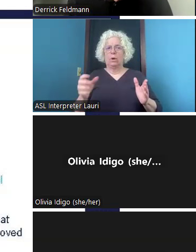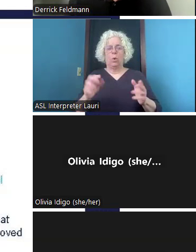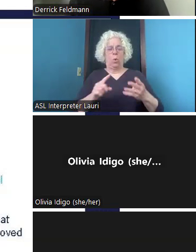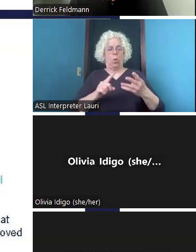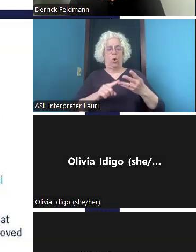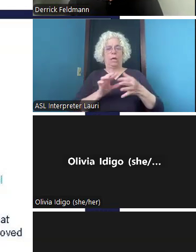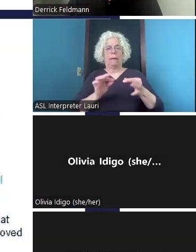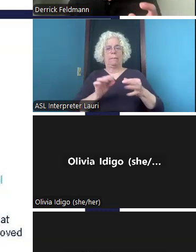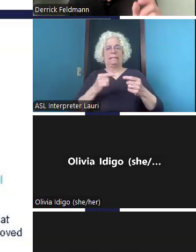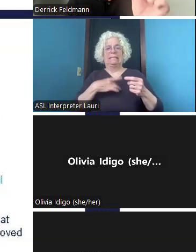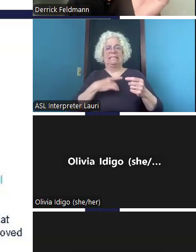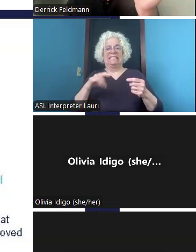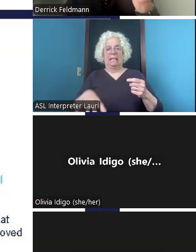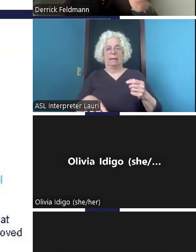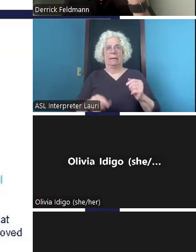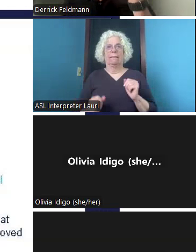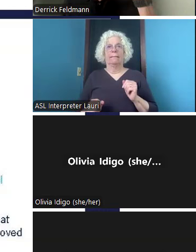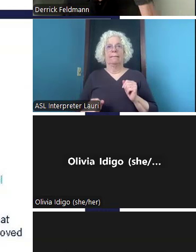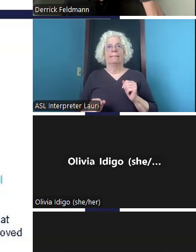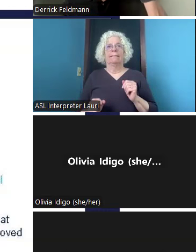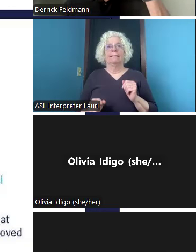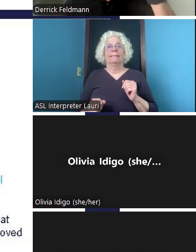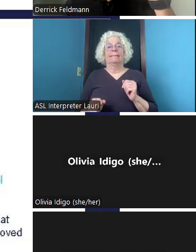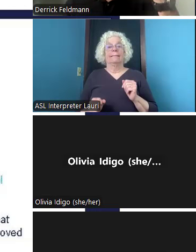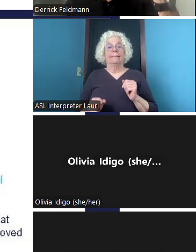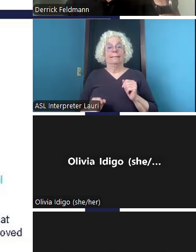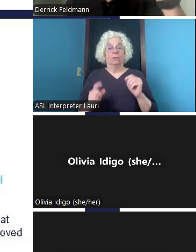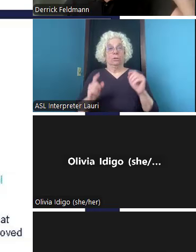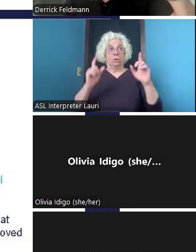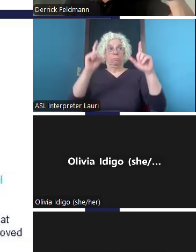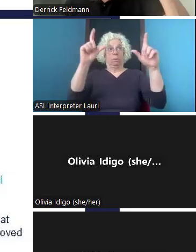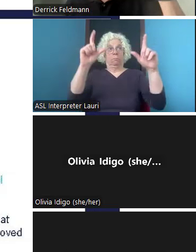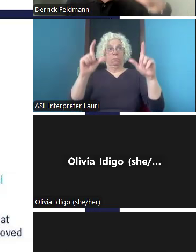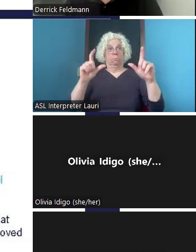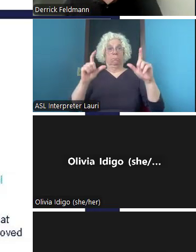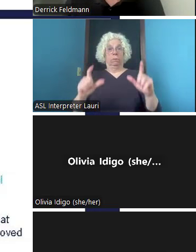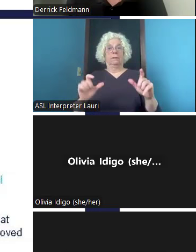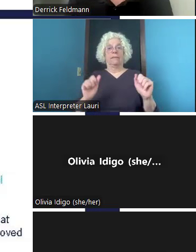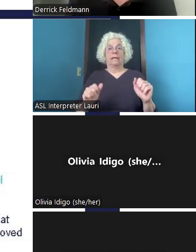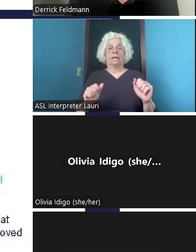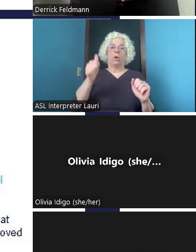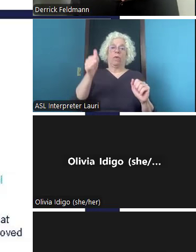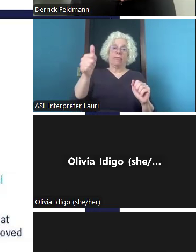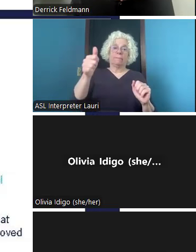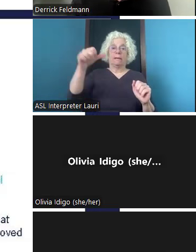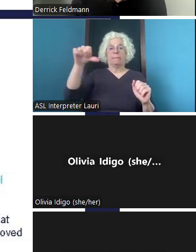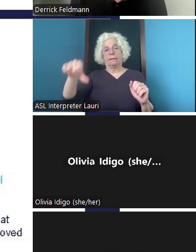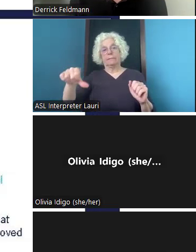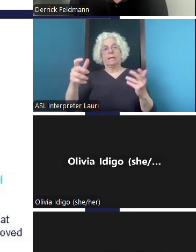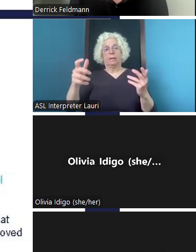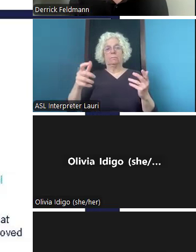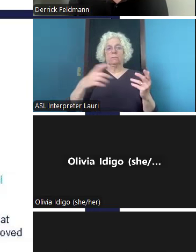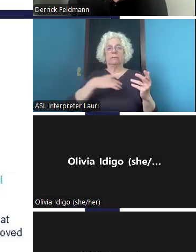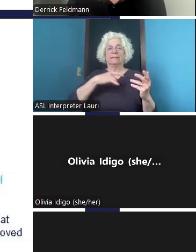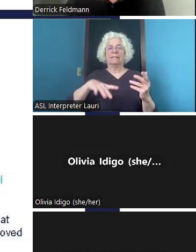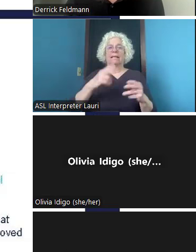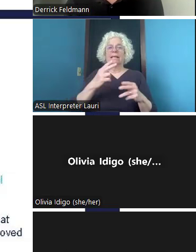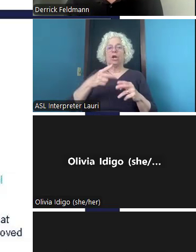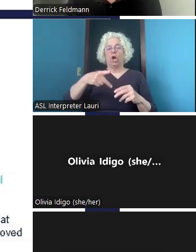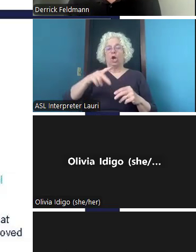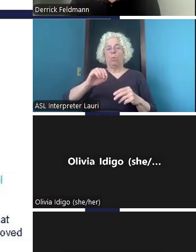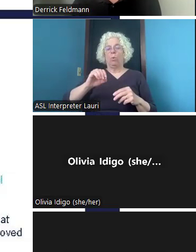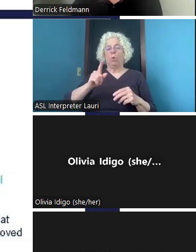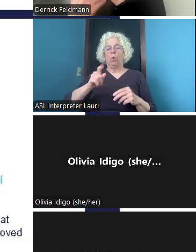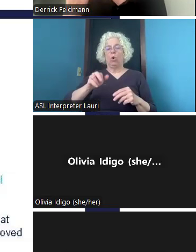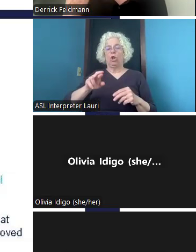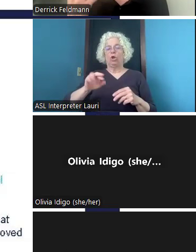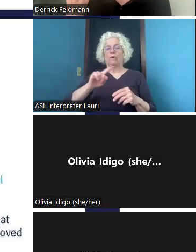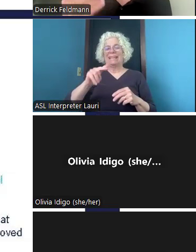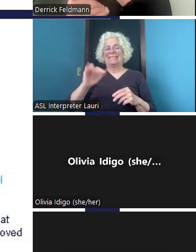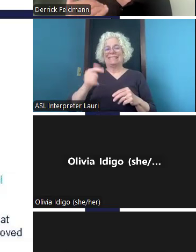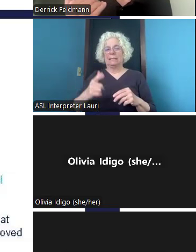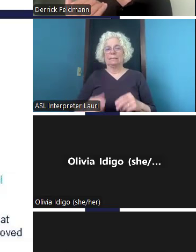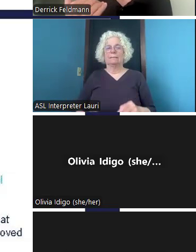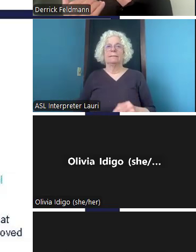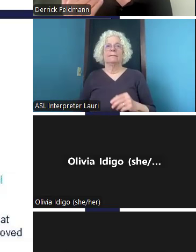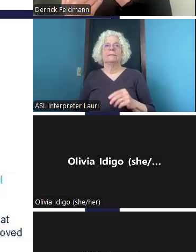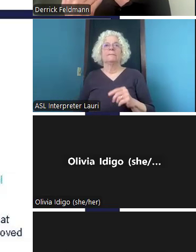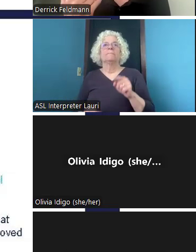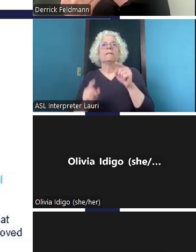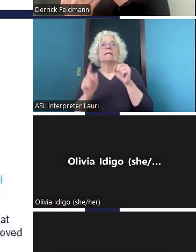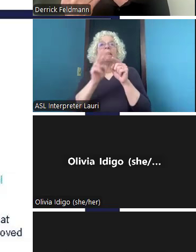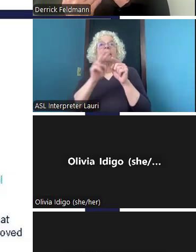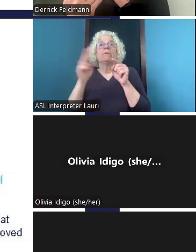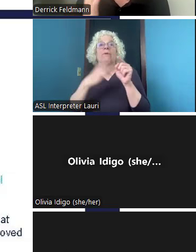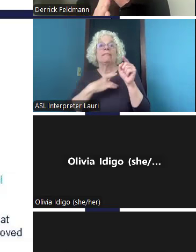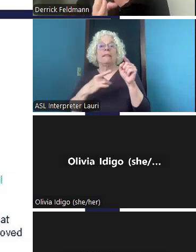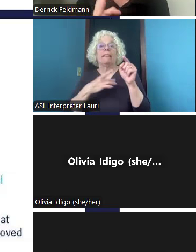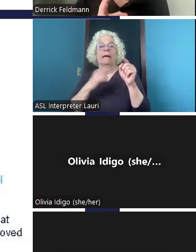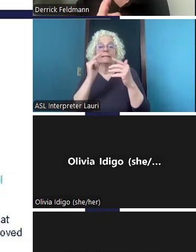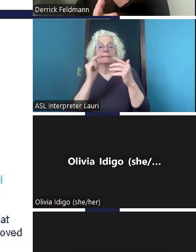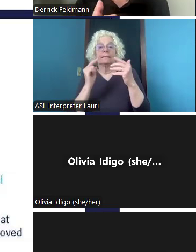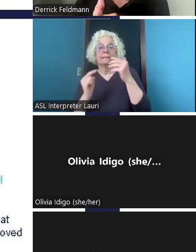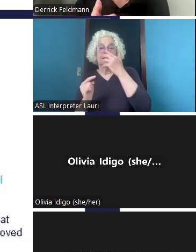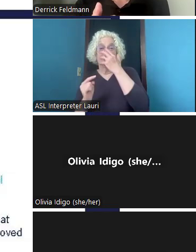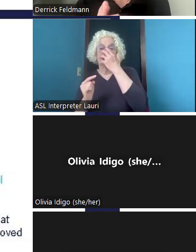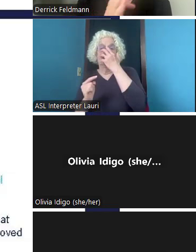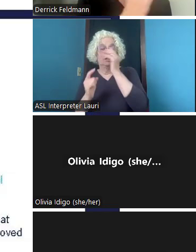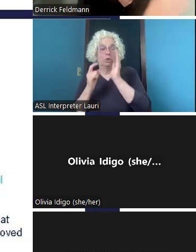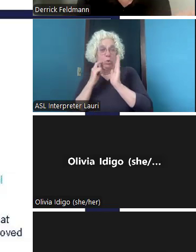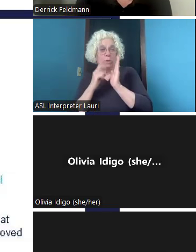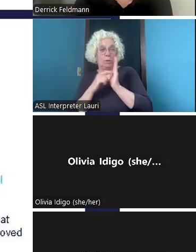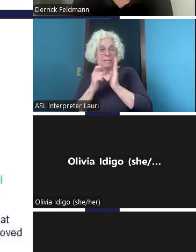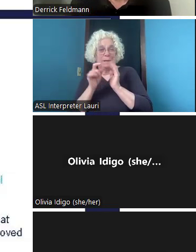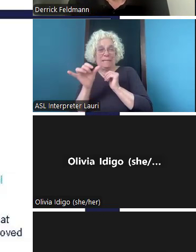And as you can see here, and I'm going to read the likes out. Because I think you're going to find something similar